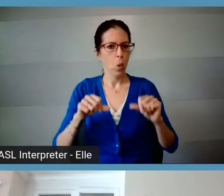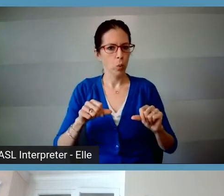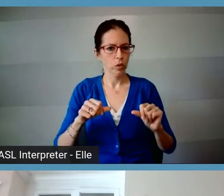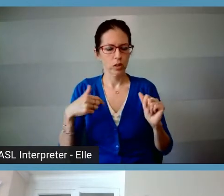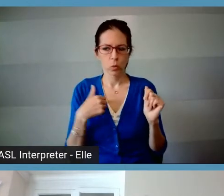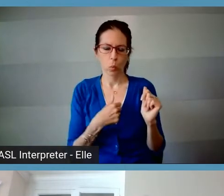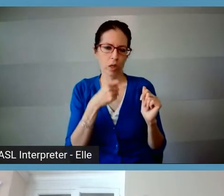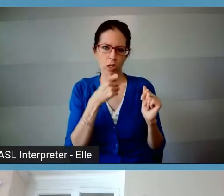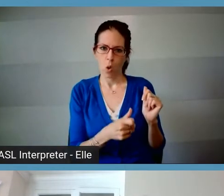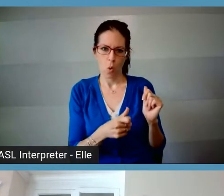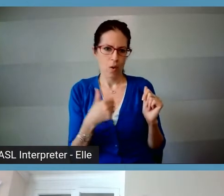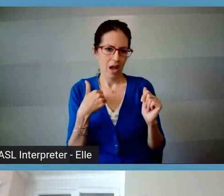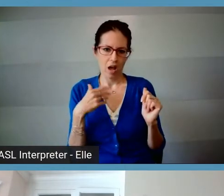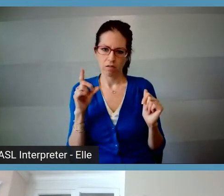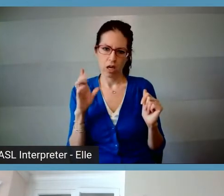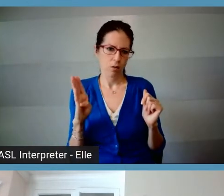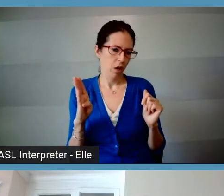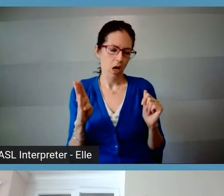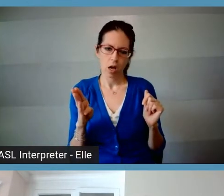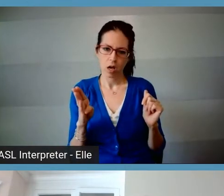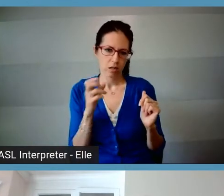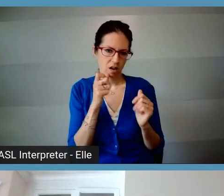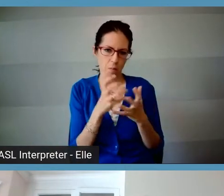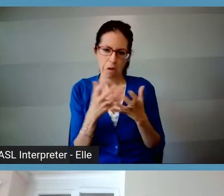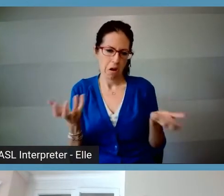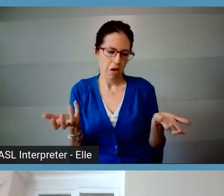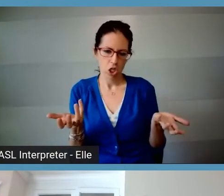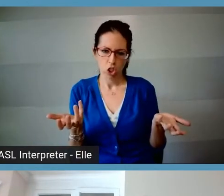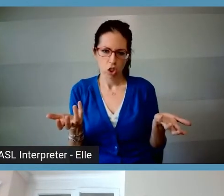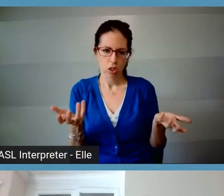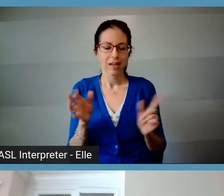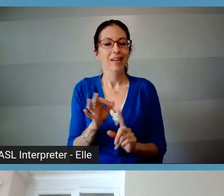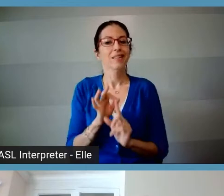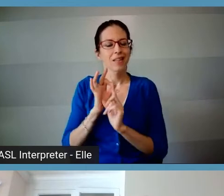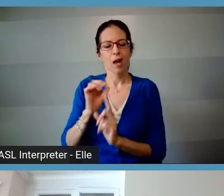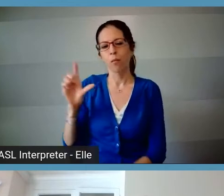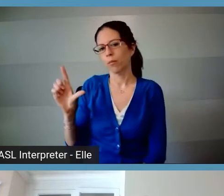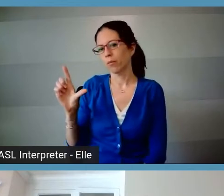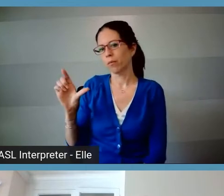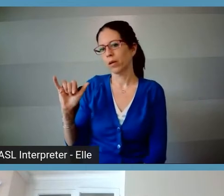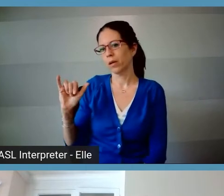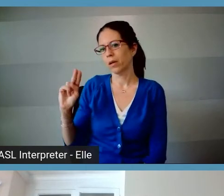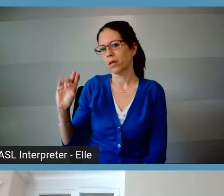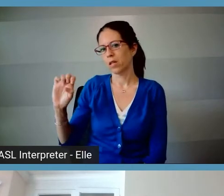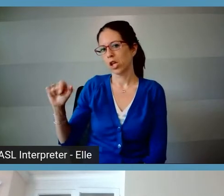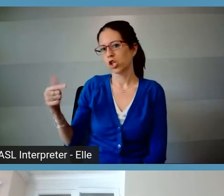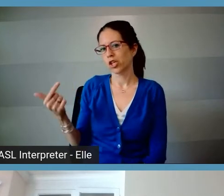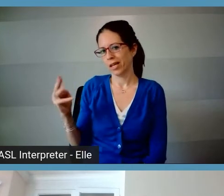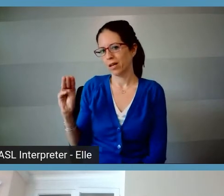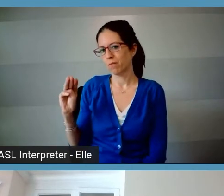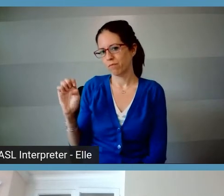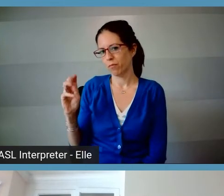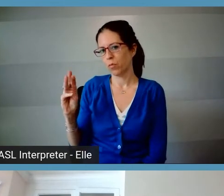much on a day-to-day except for the lynching Memorial. So because we wanted this to be